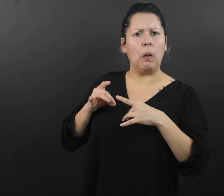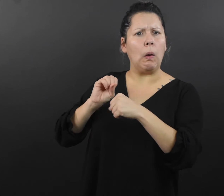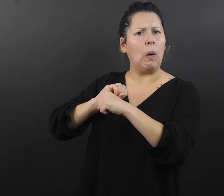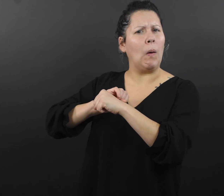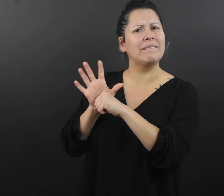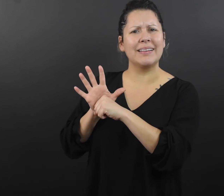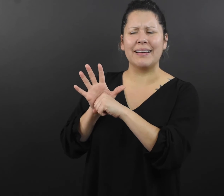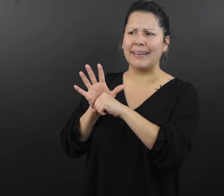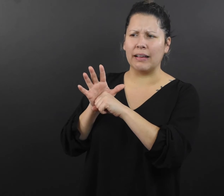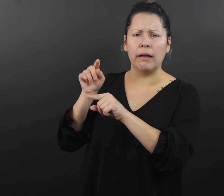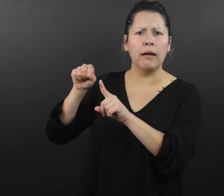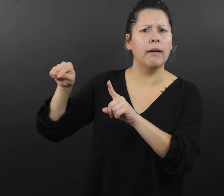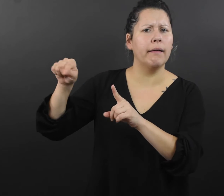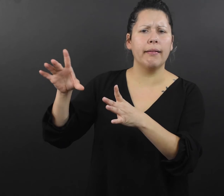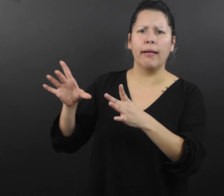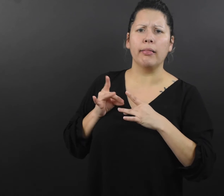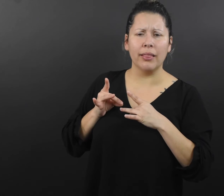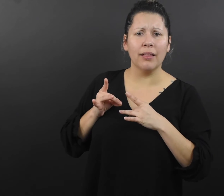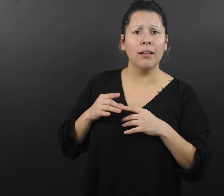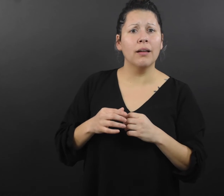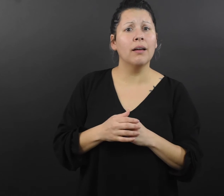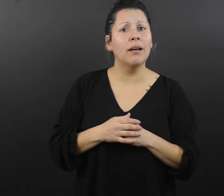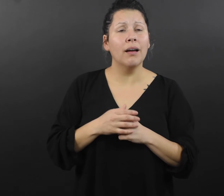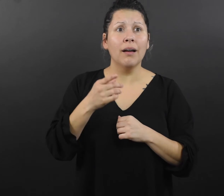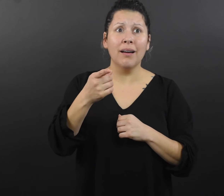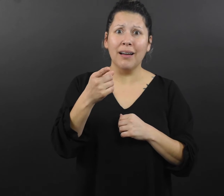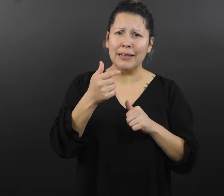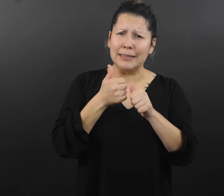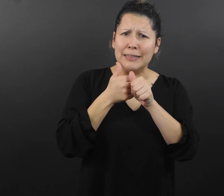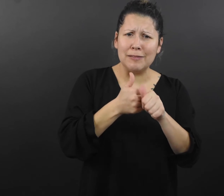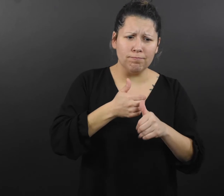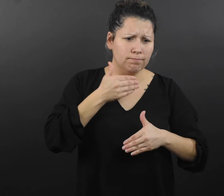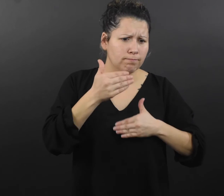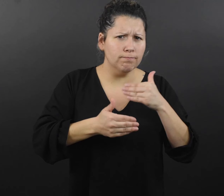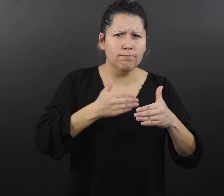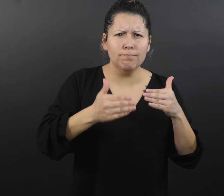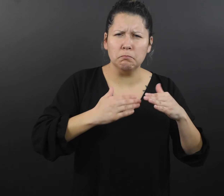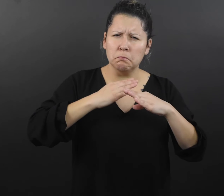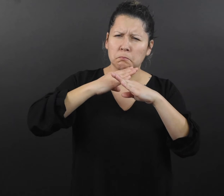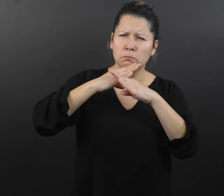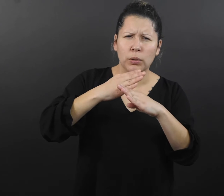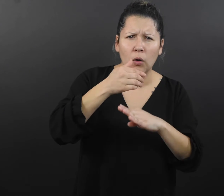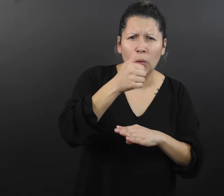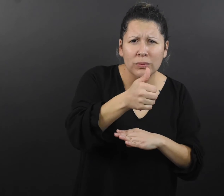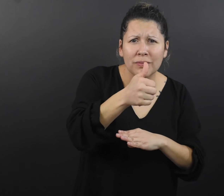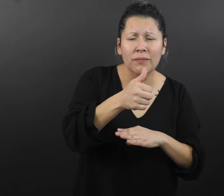causes COVID-19. The more steps you take to protect yourself, the safer you will be.